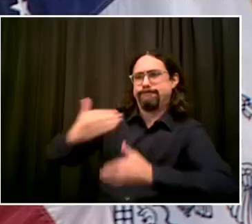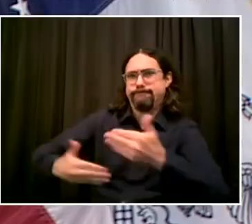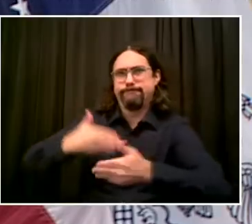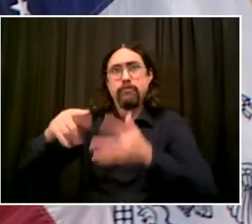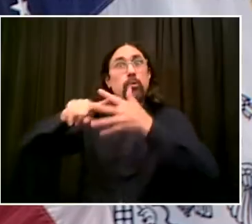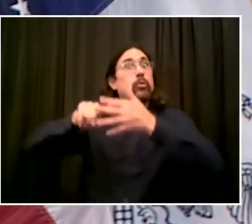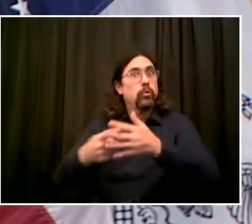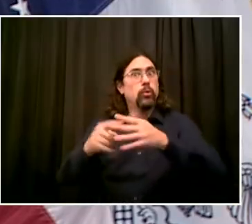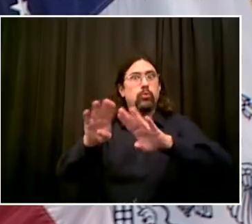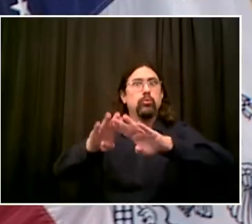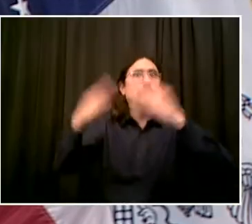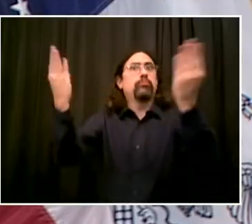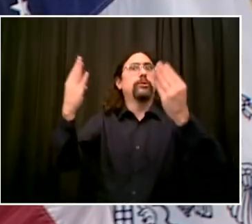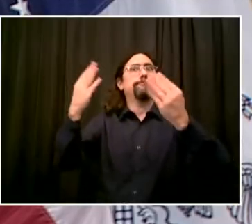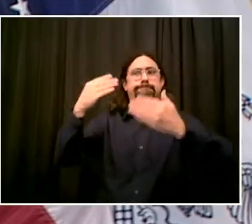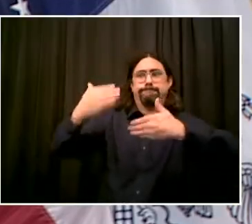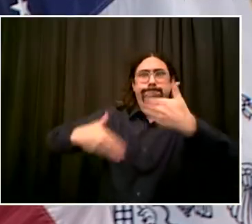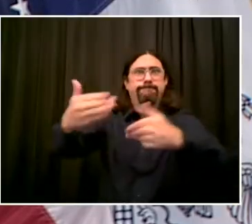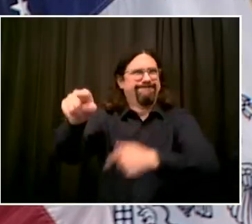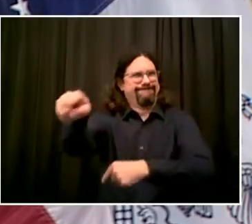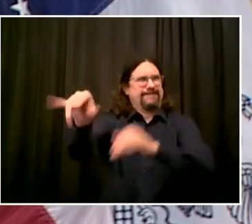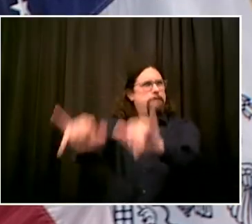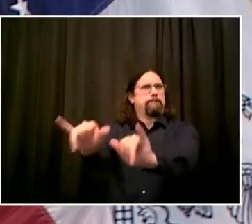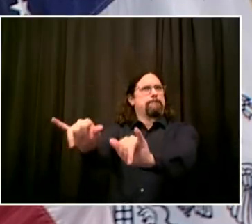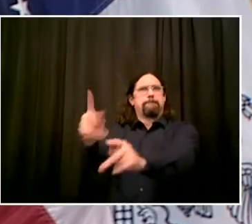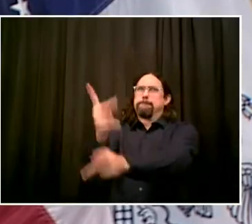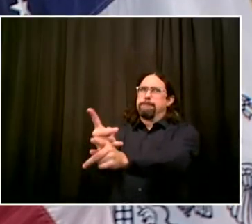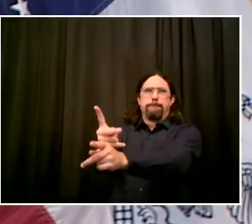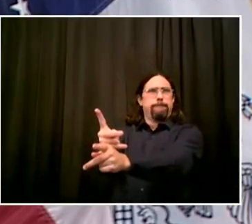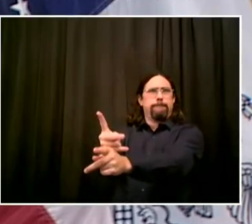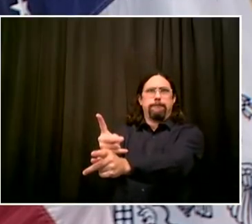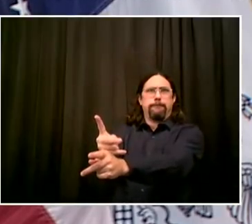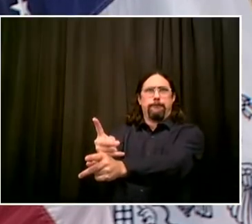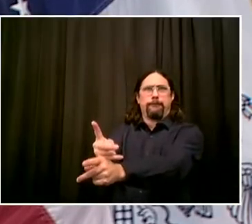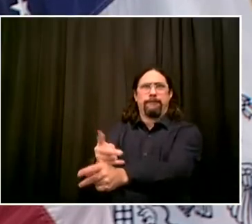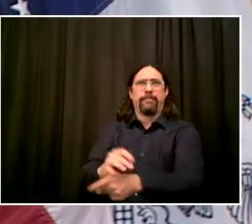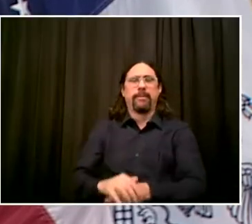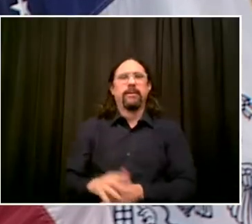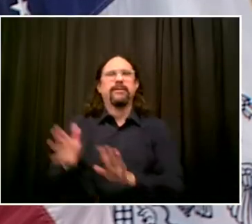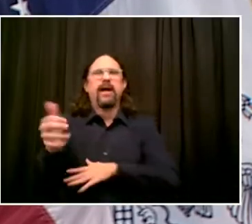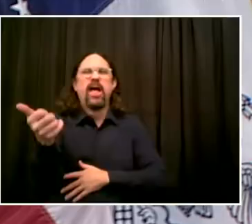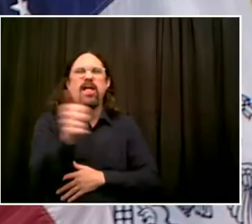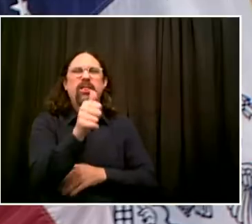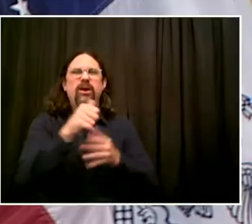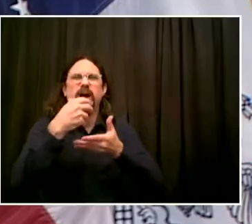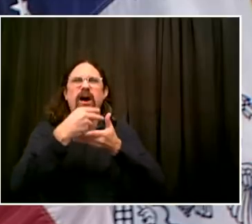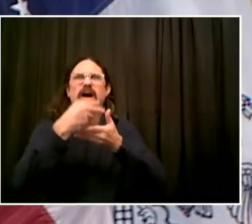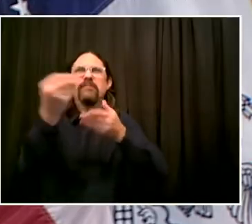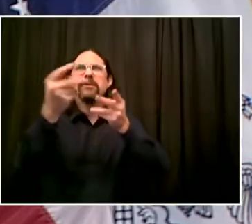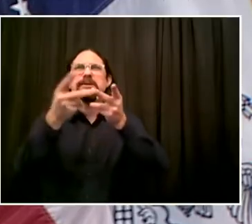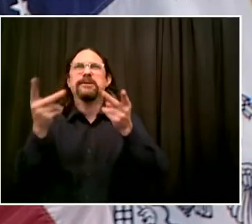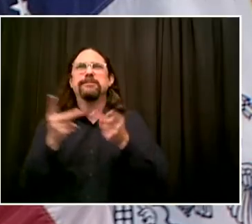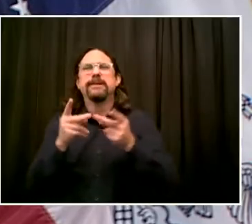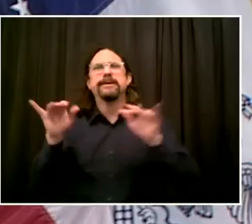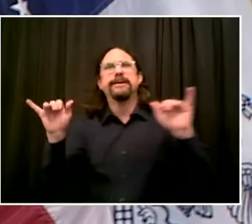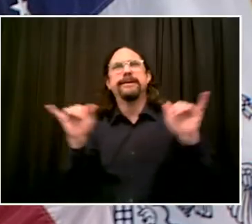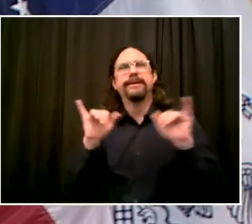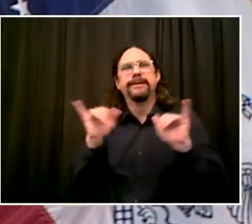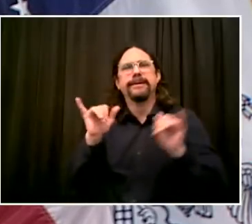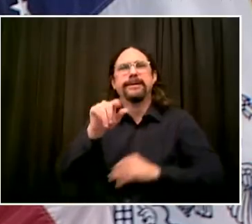AUDIENCES, THOSE ARE APPROVED. THINK ABOUT [INDISCERBNIL, E] THE BOTANICAL GARDENS, THINK